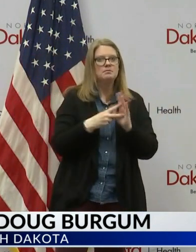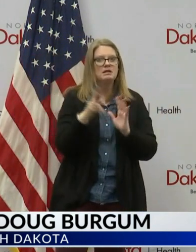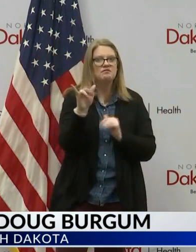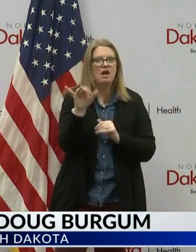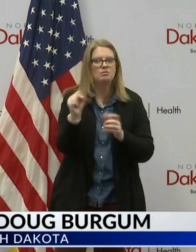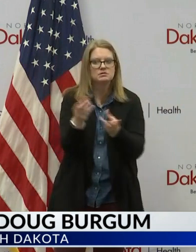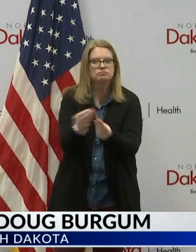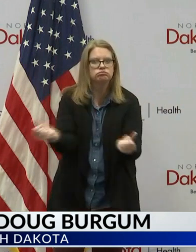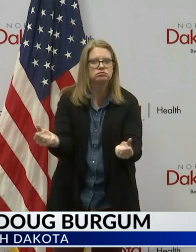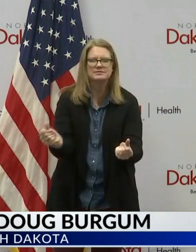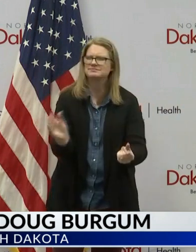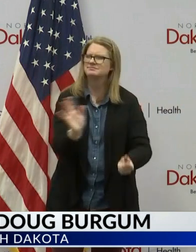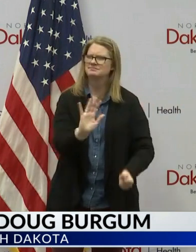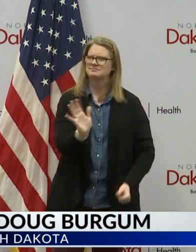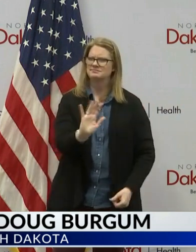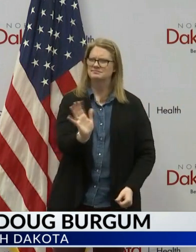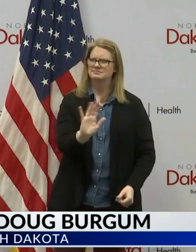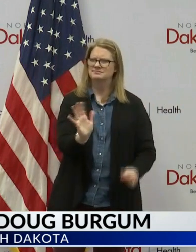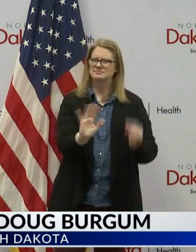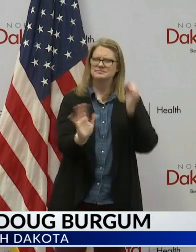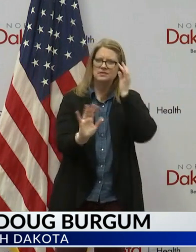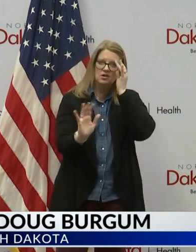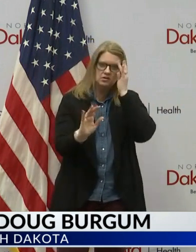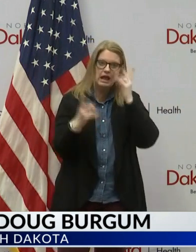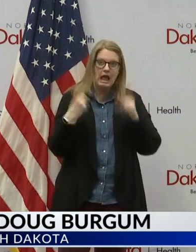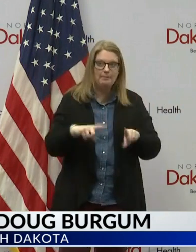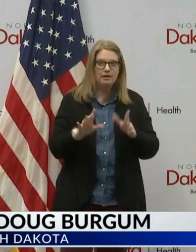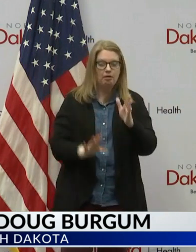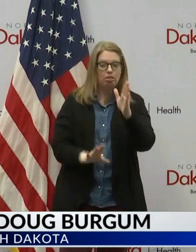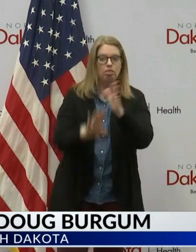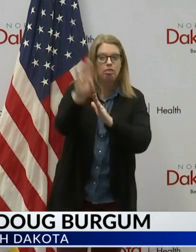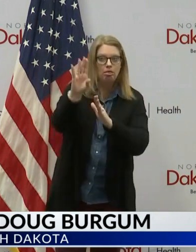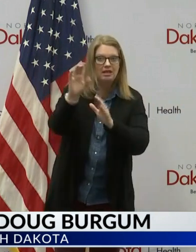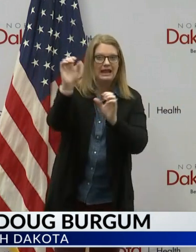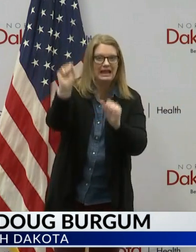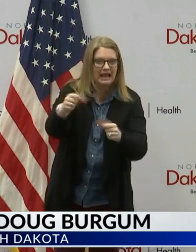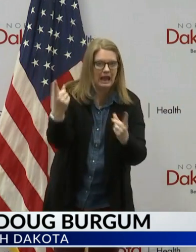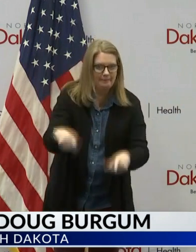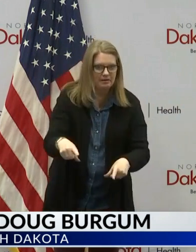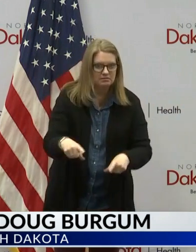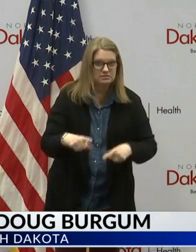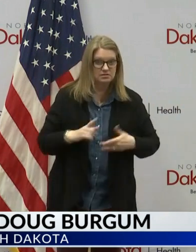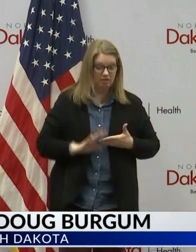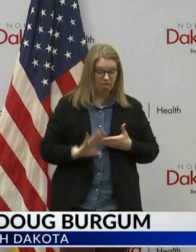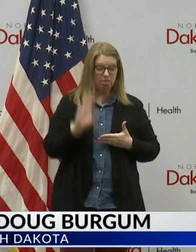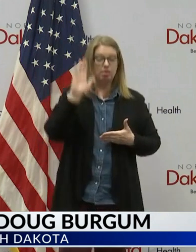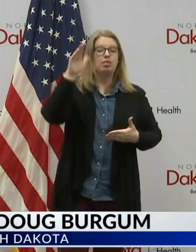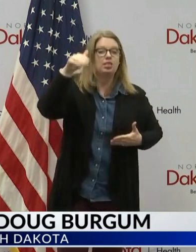RISK OF RESURGENCE THAT WE TALKED ABOUT. TO OPEN UP AGAIN DOES N TO OPEN UP AGAIN DOES NOT THAT